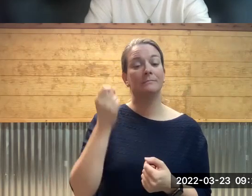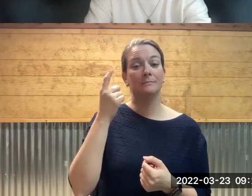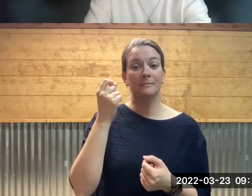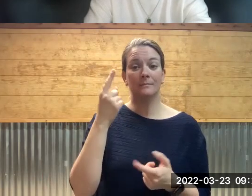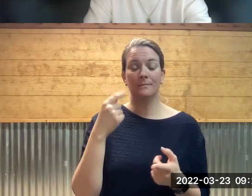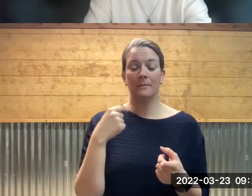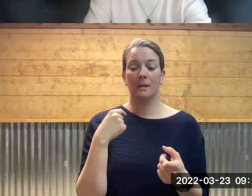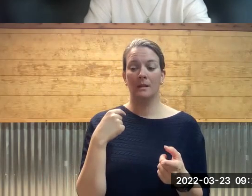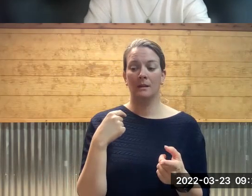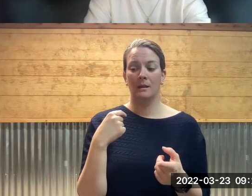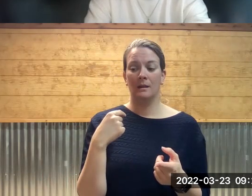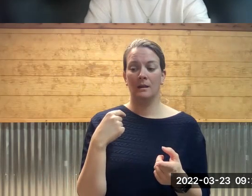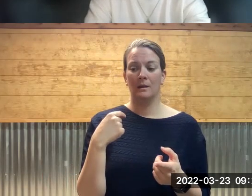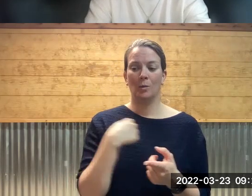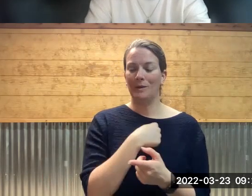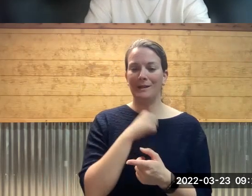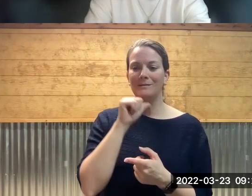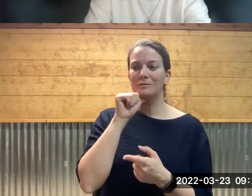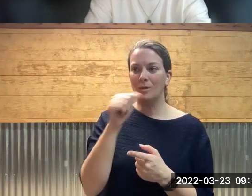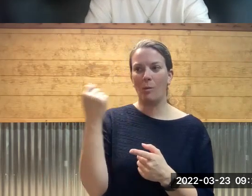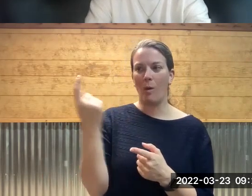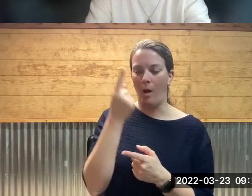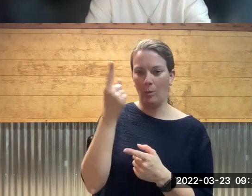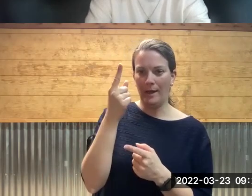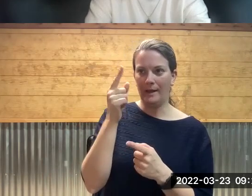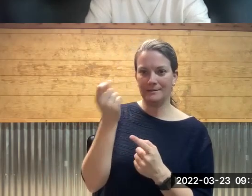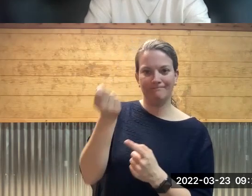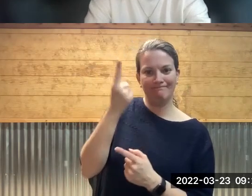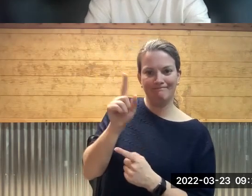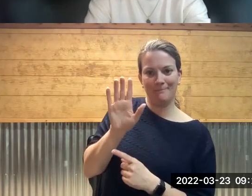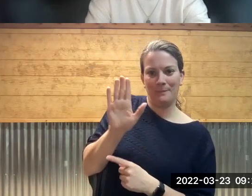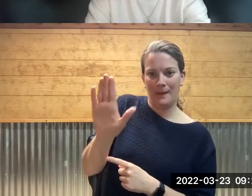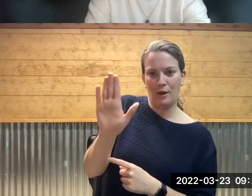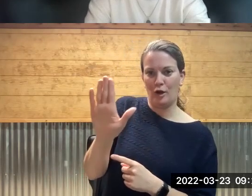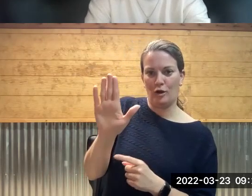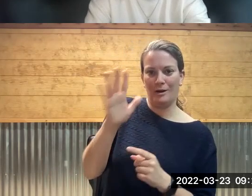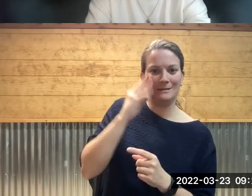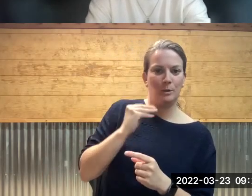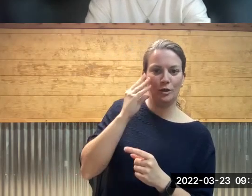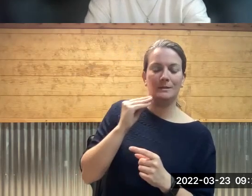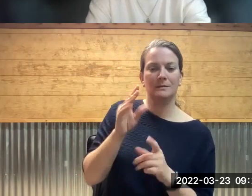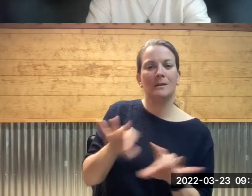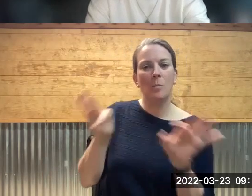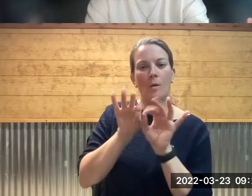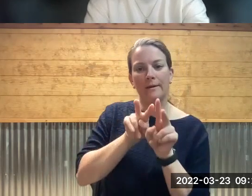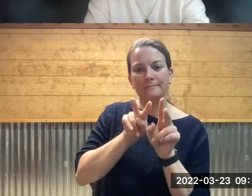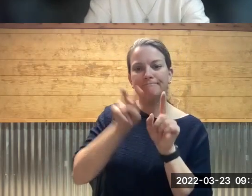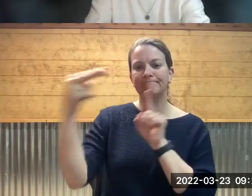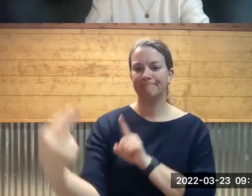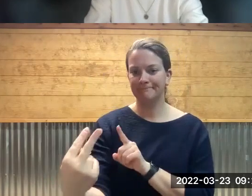ourselves in other People's shoes and be sympathetic to the situation, so we can't.